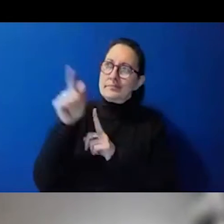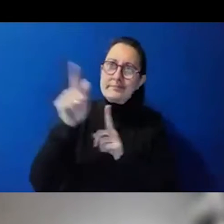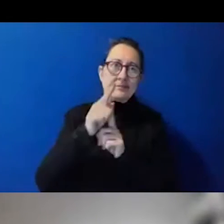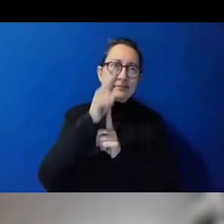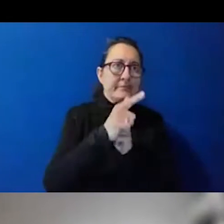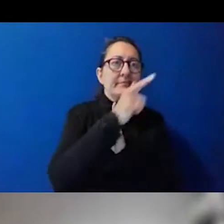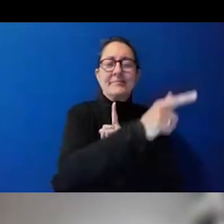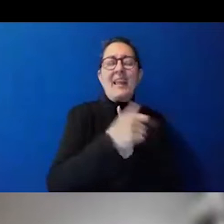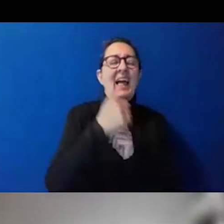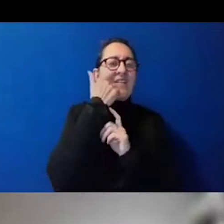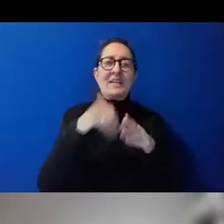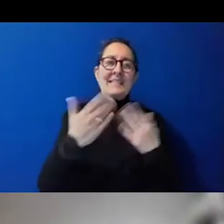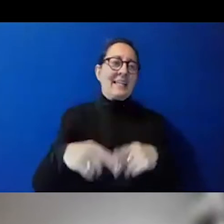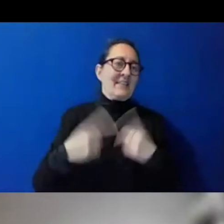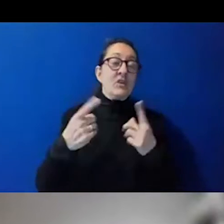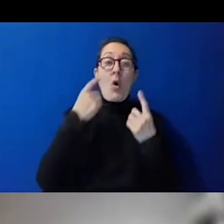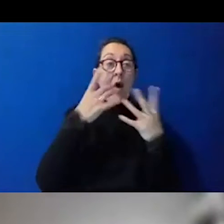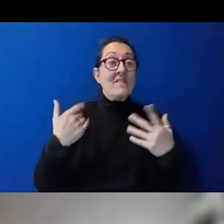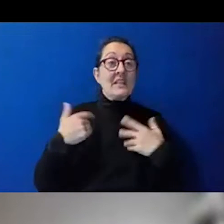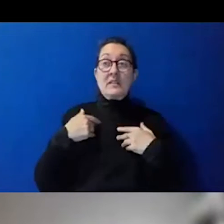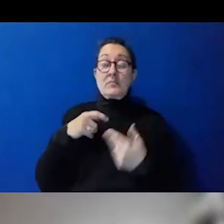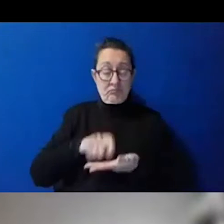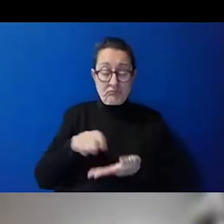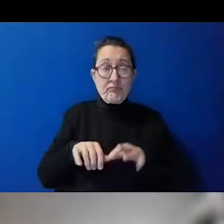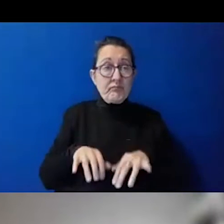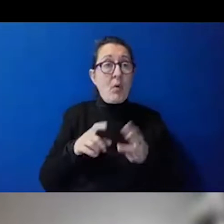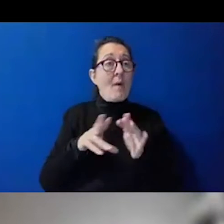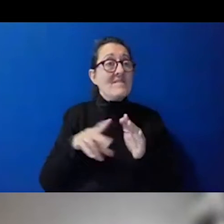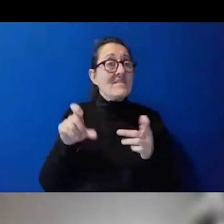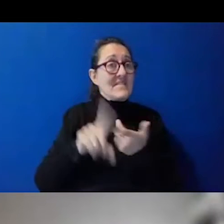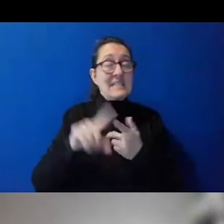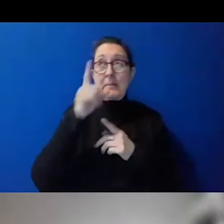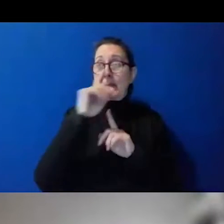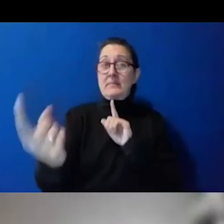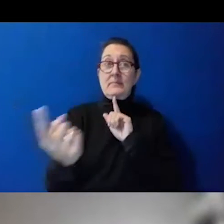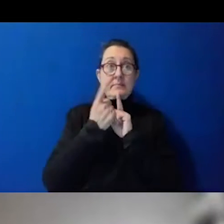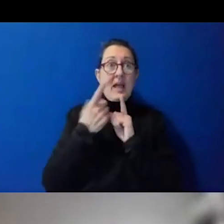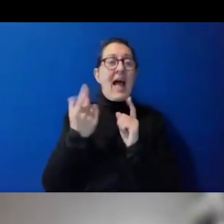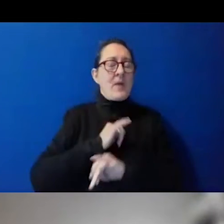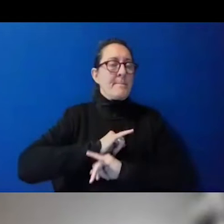office with emergency situations that require urgent legal advice um and we try our best to